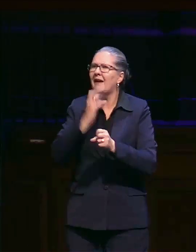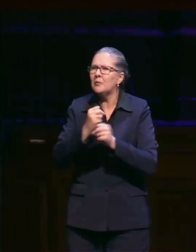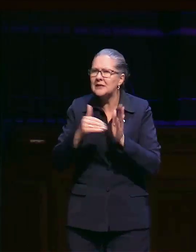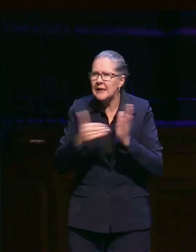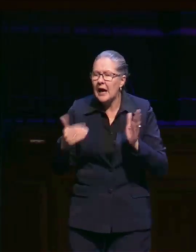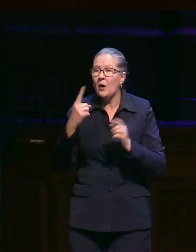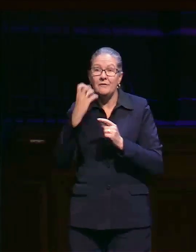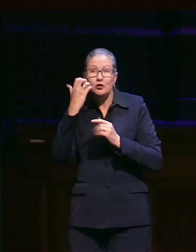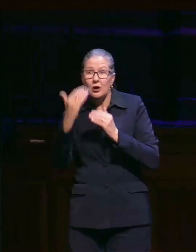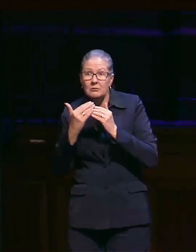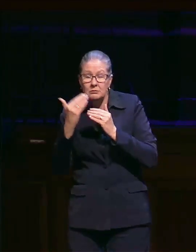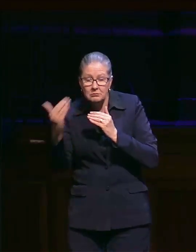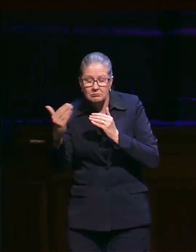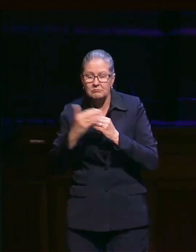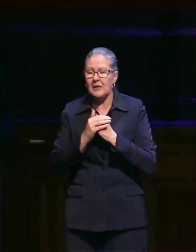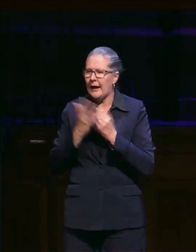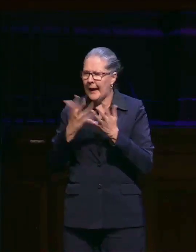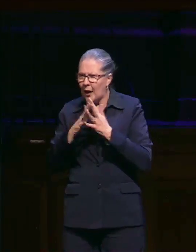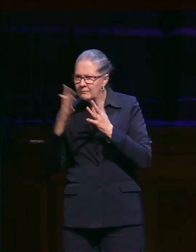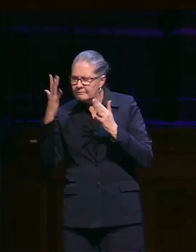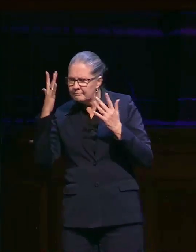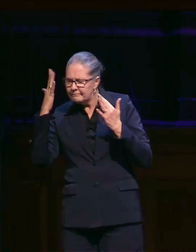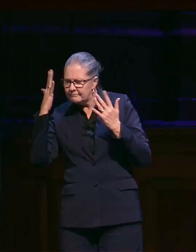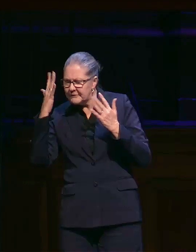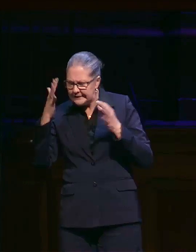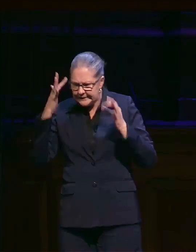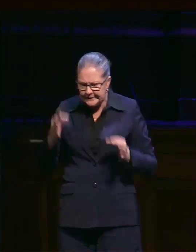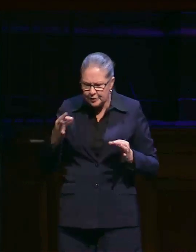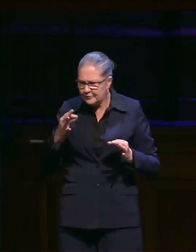are held to account for decisions that have impacts on children living in poverty.